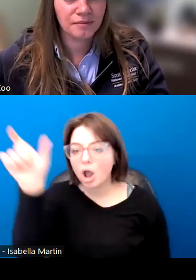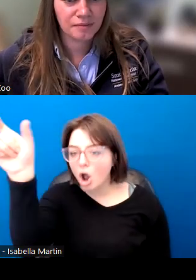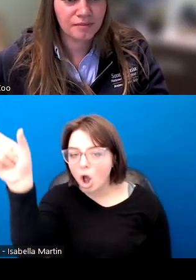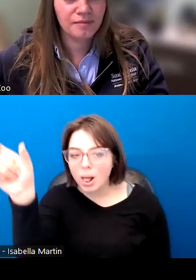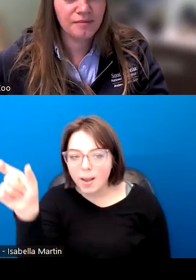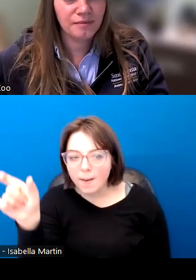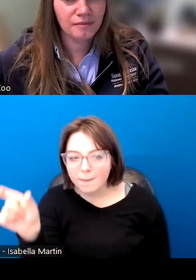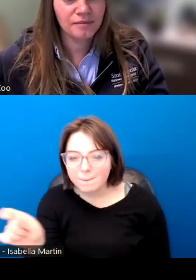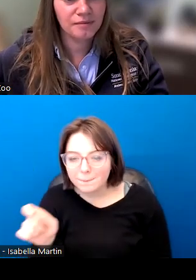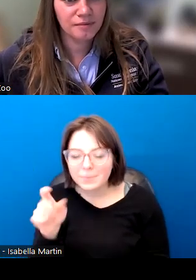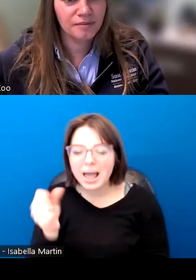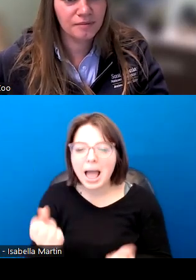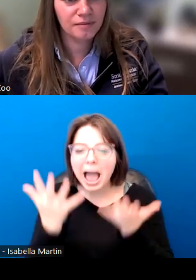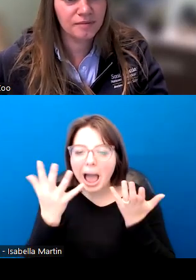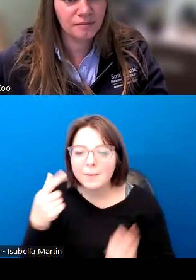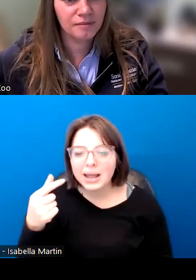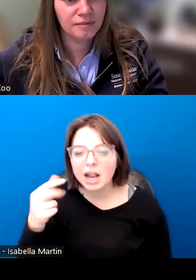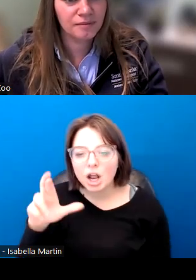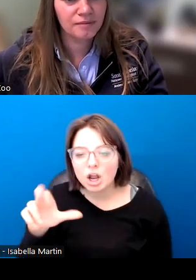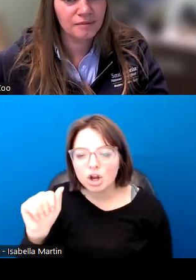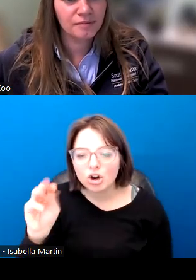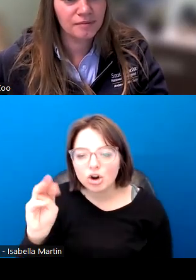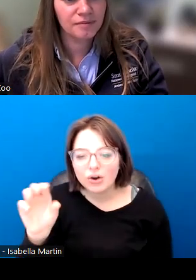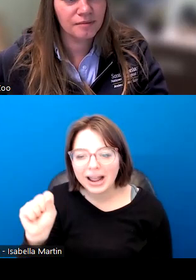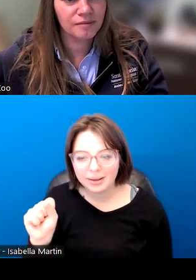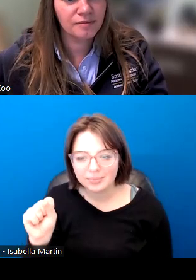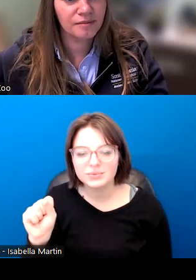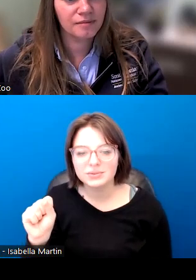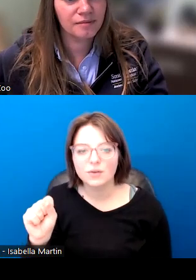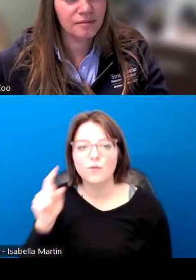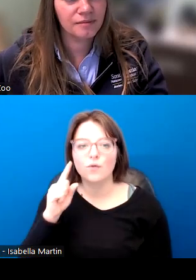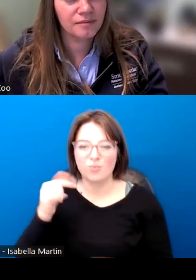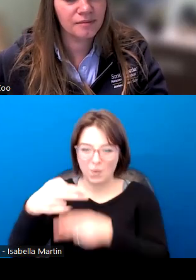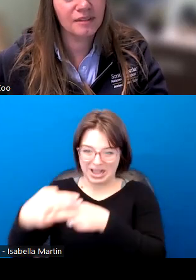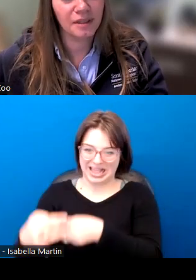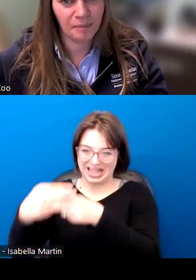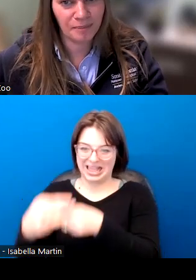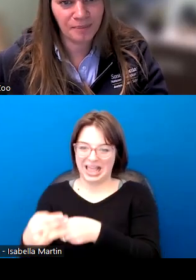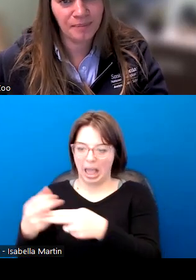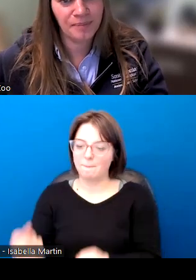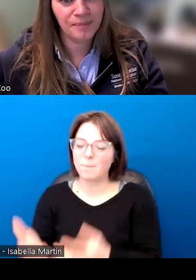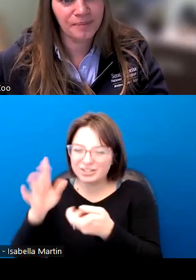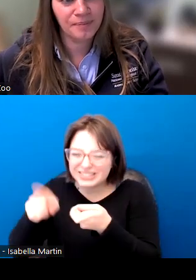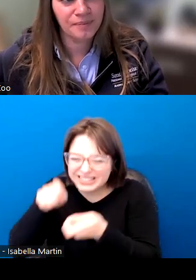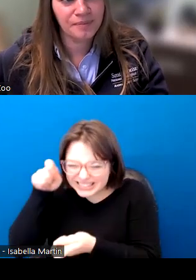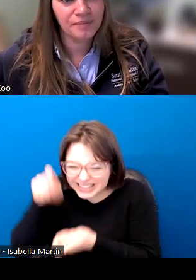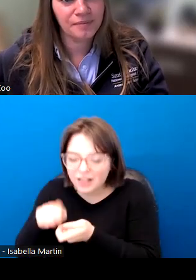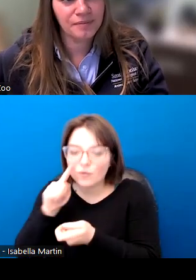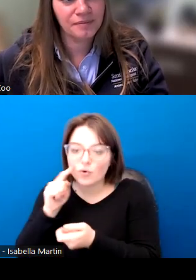how much of every diet item every animal in the zoo is getting almost daily. I didn't know that.